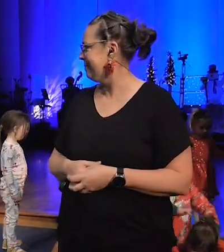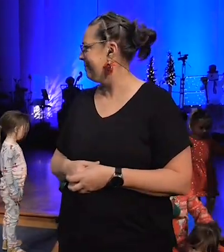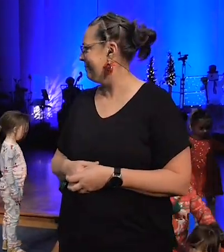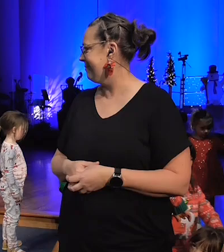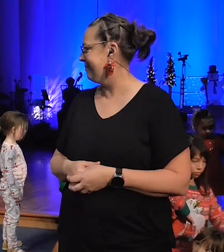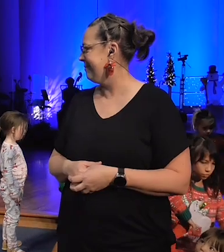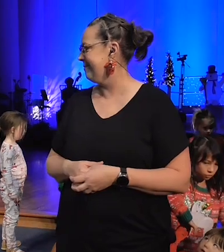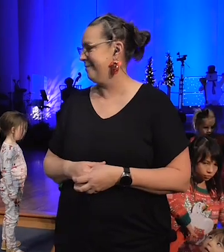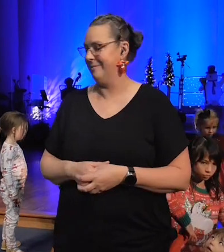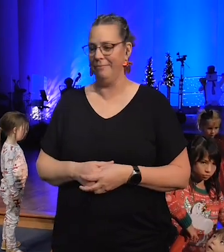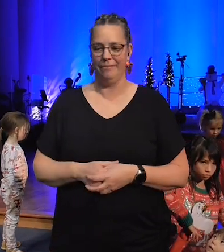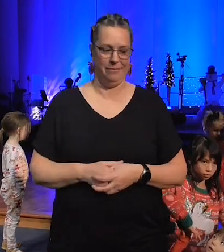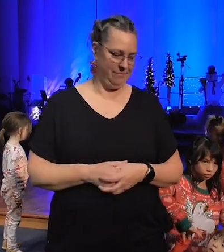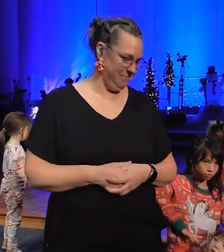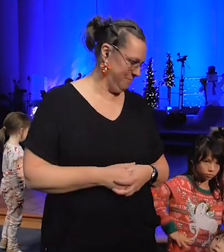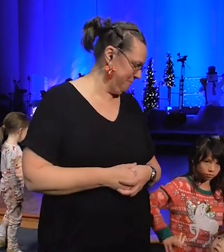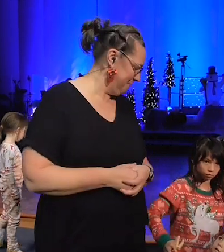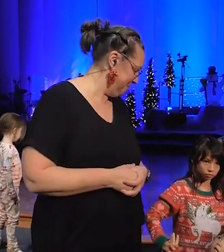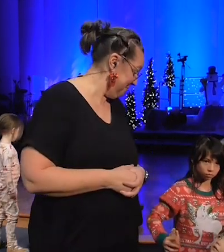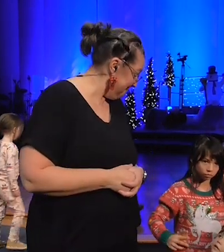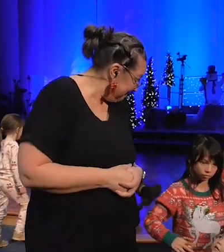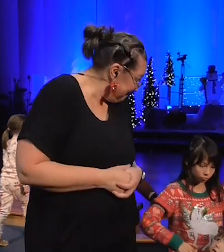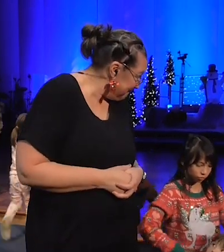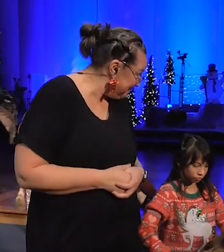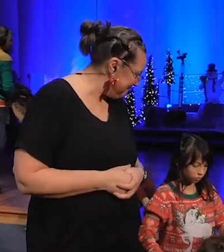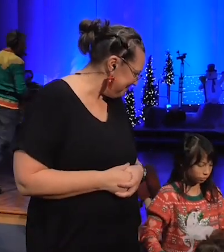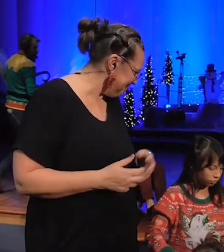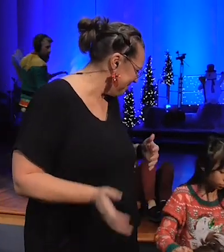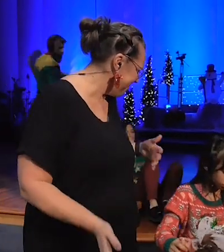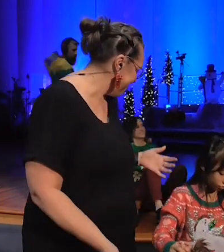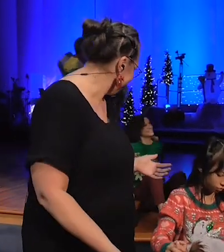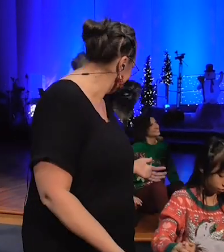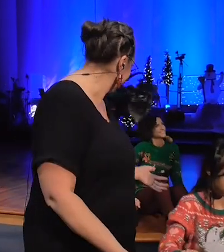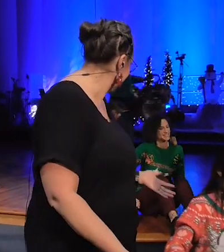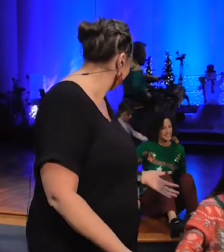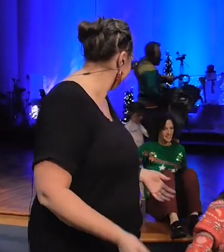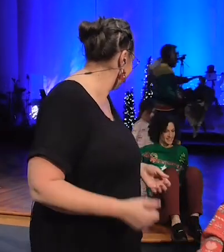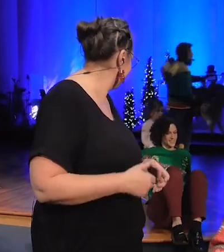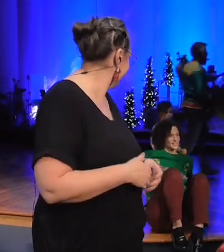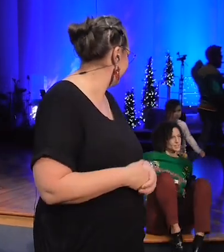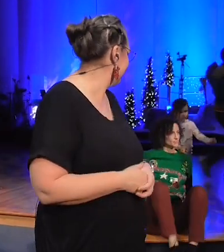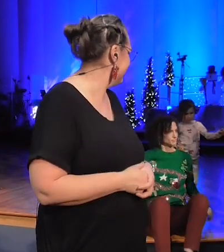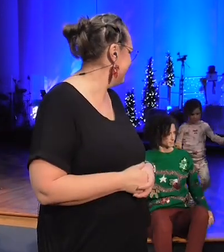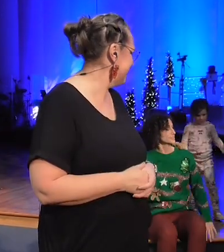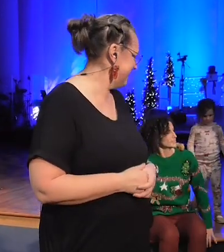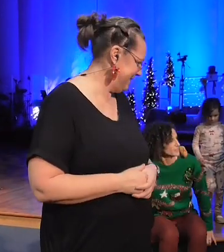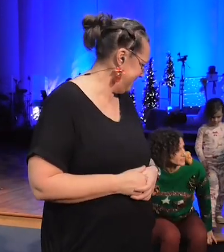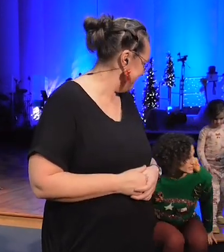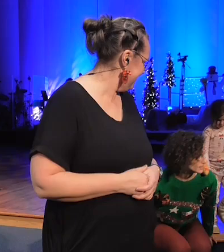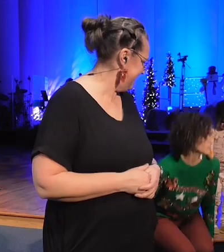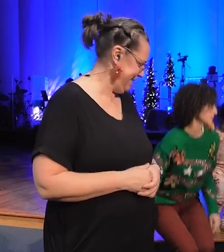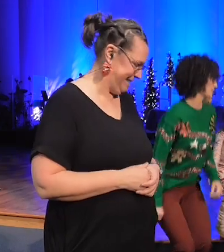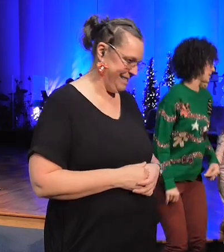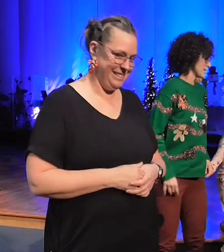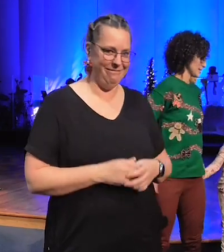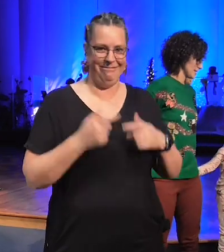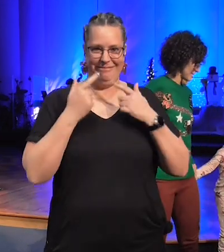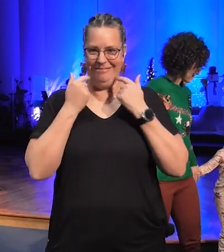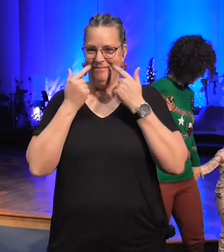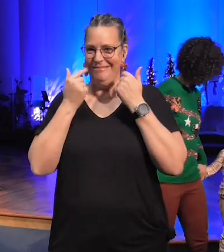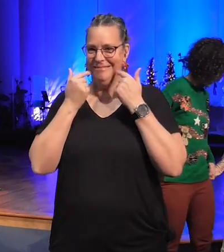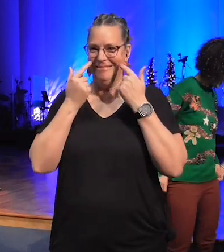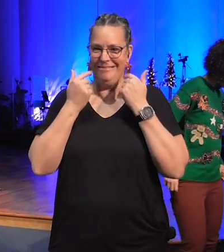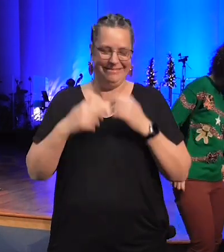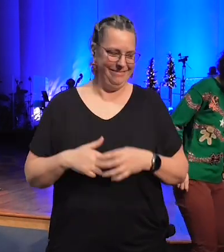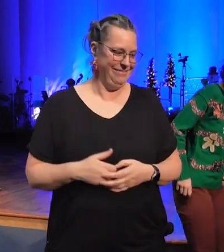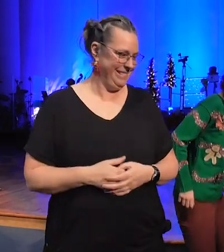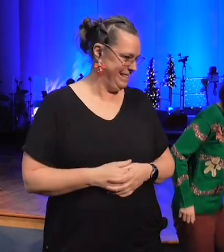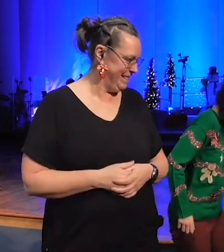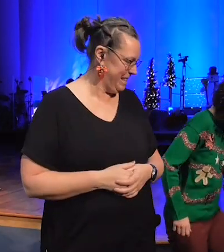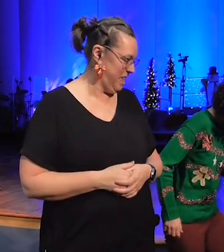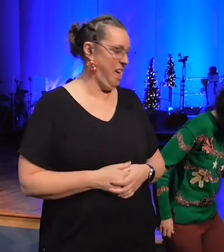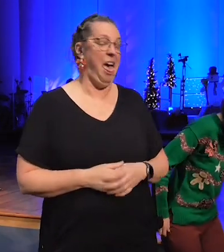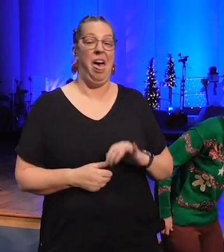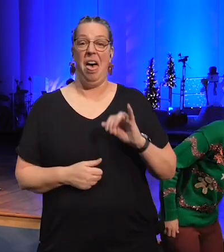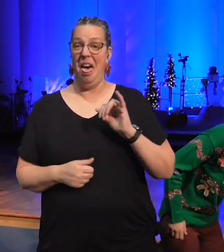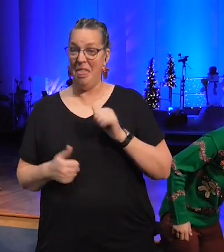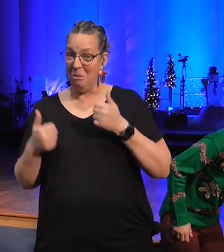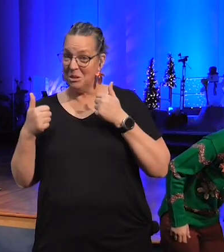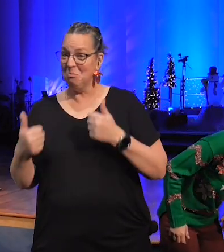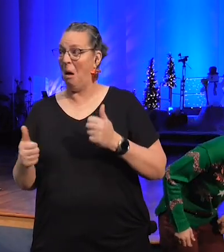sweetie all right El can you go down